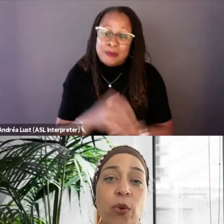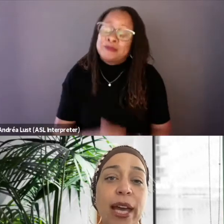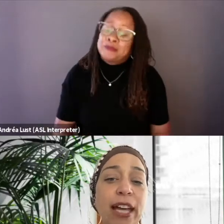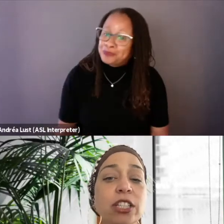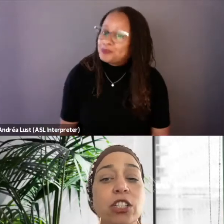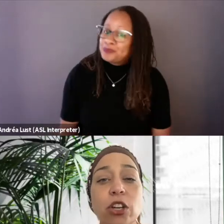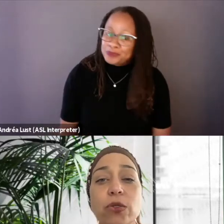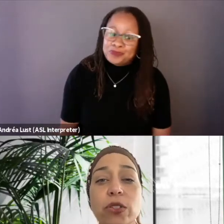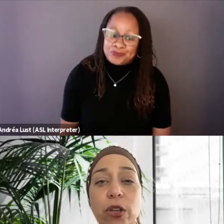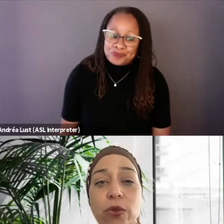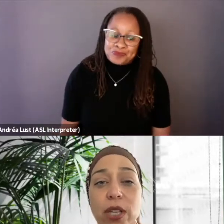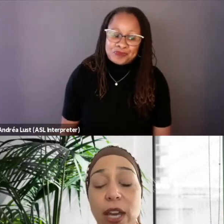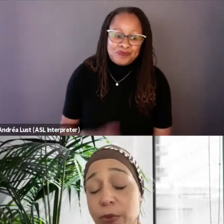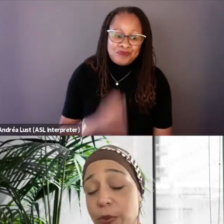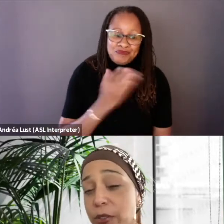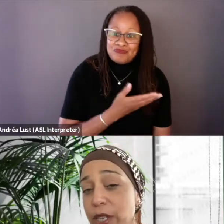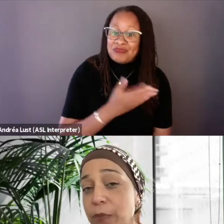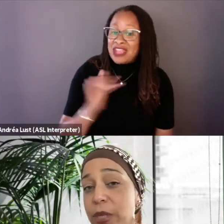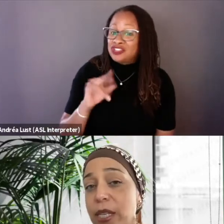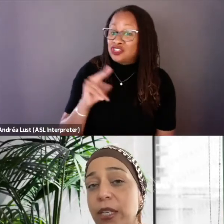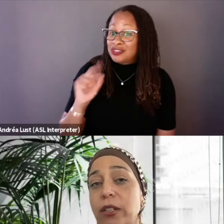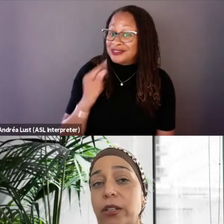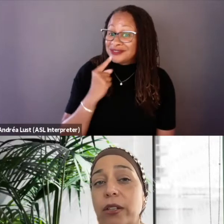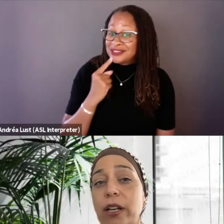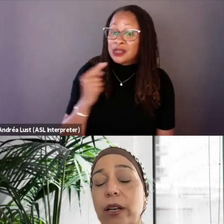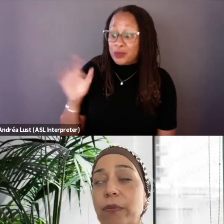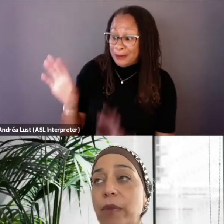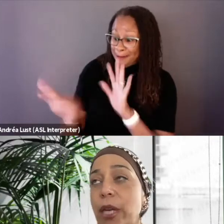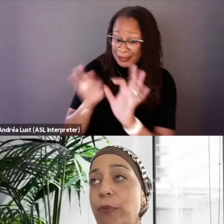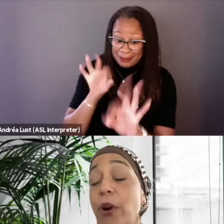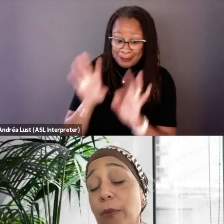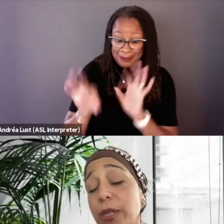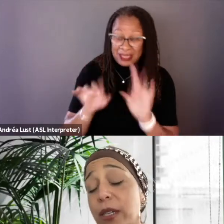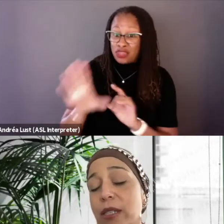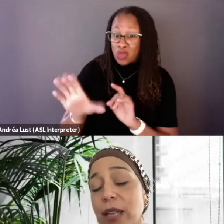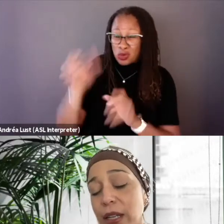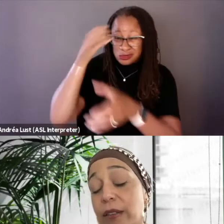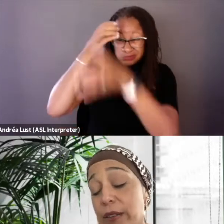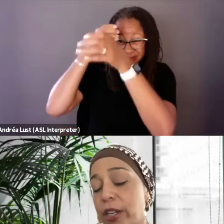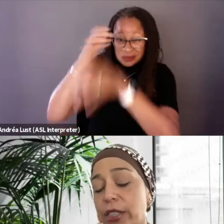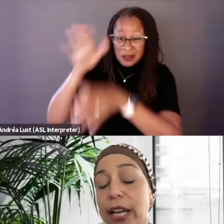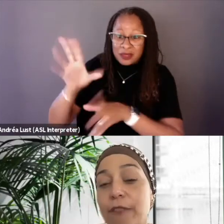We actually chose those experts in particular, in part because their love,